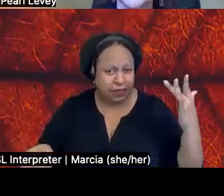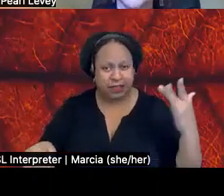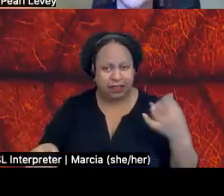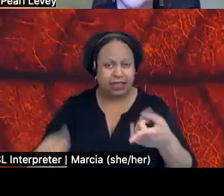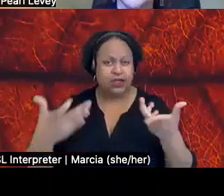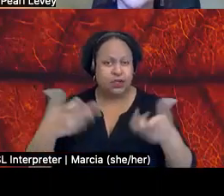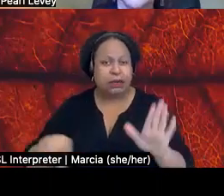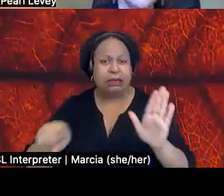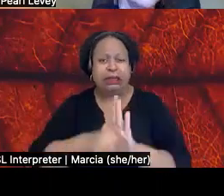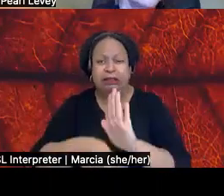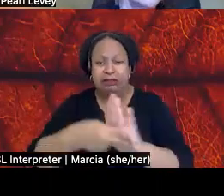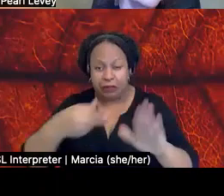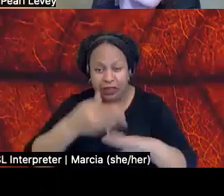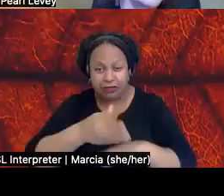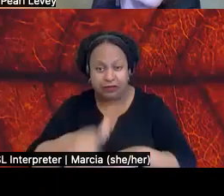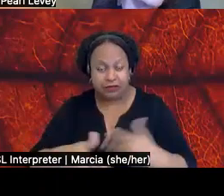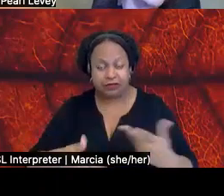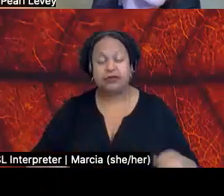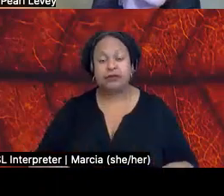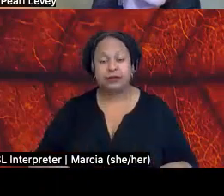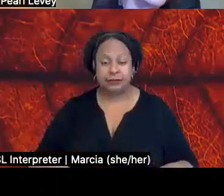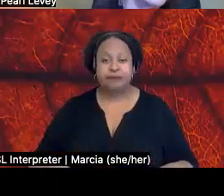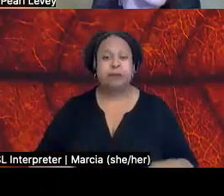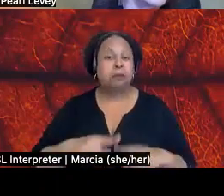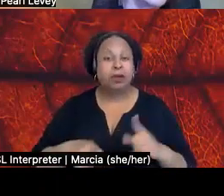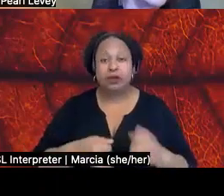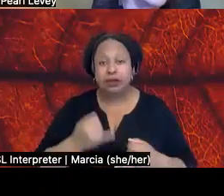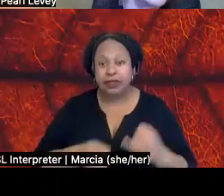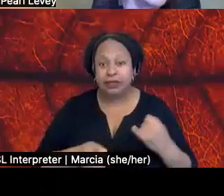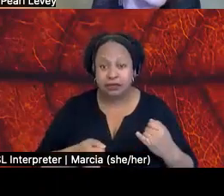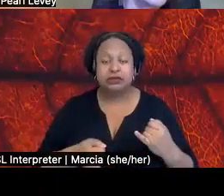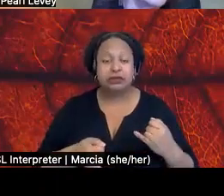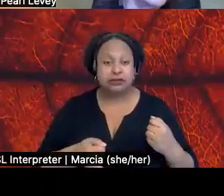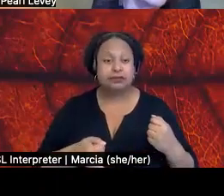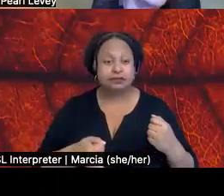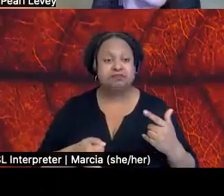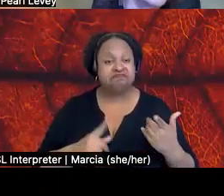But in the end, it was a positive outcome.